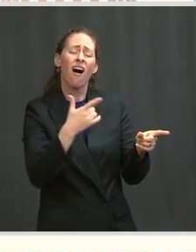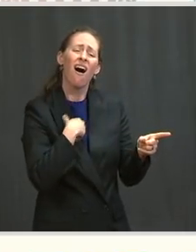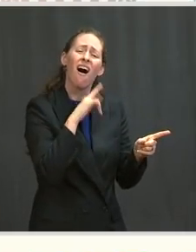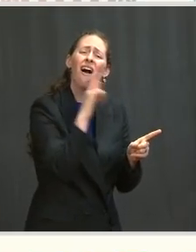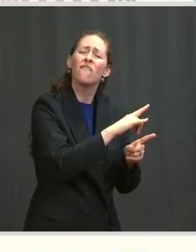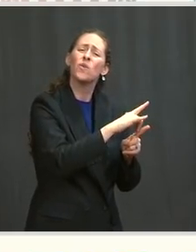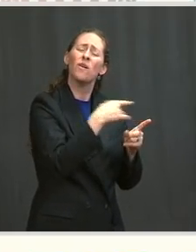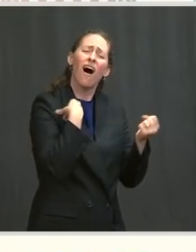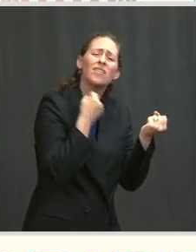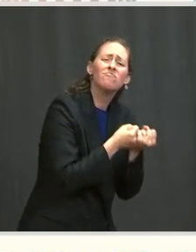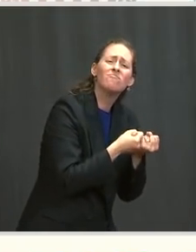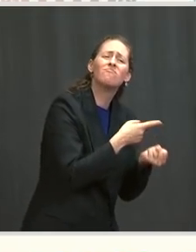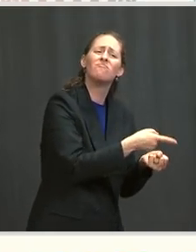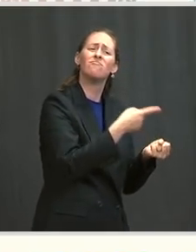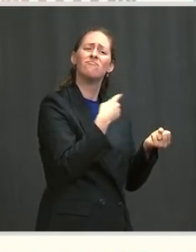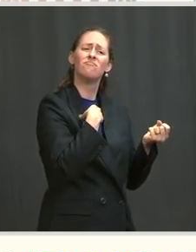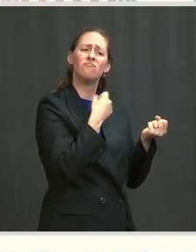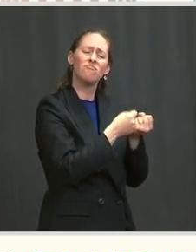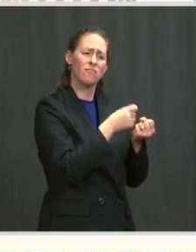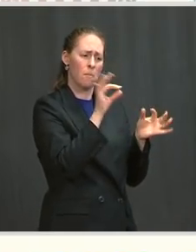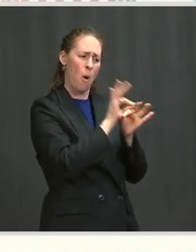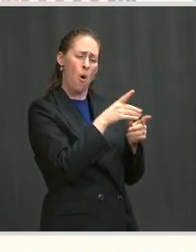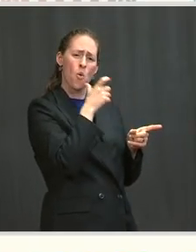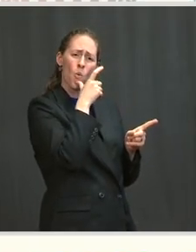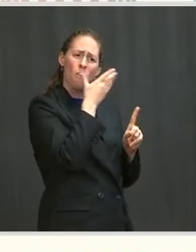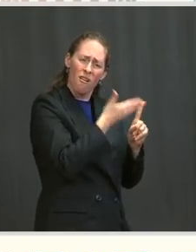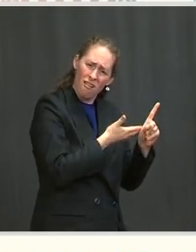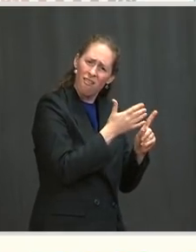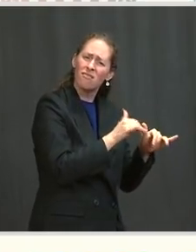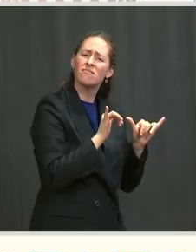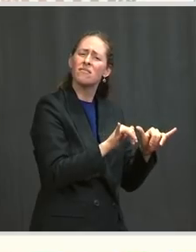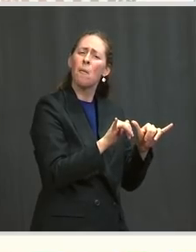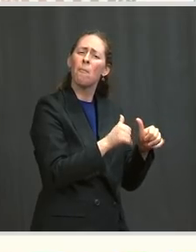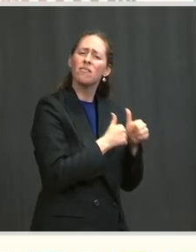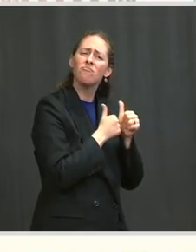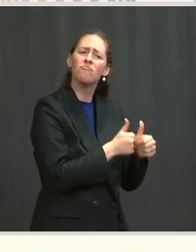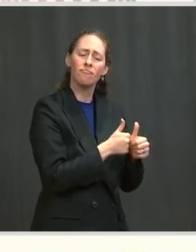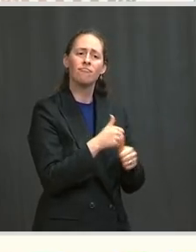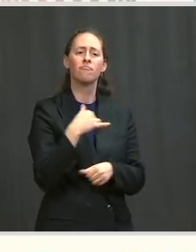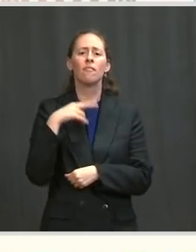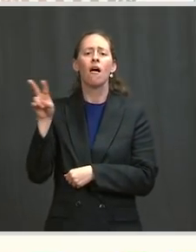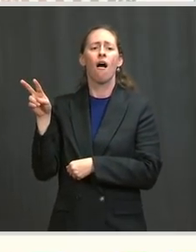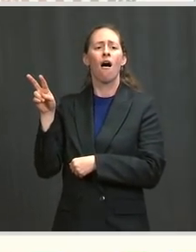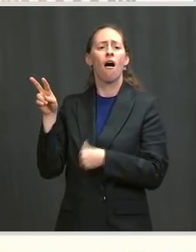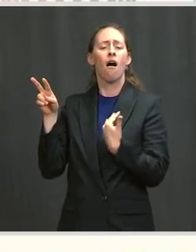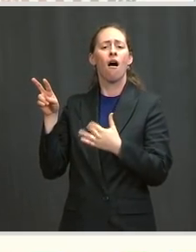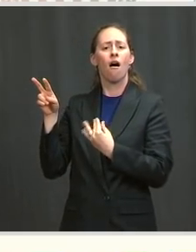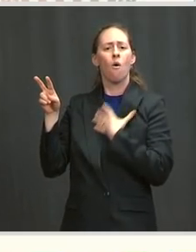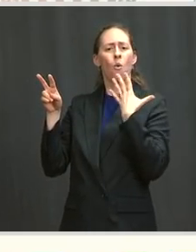so I could be the person I was meant to be. My parents believe that me, my four siblings